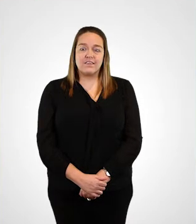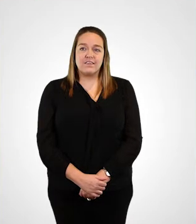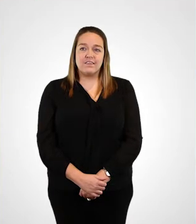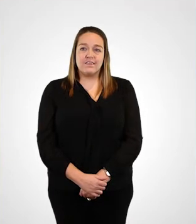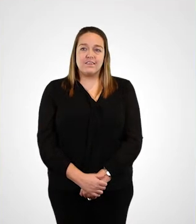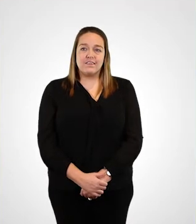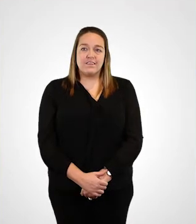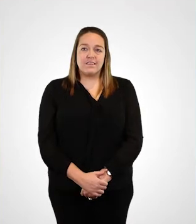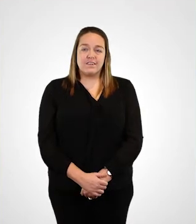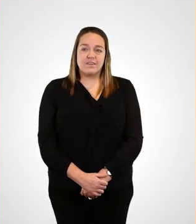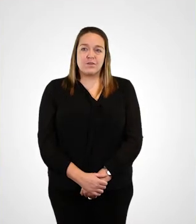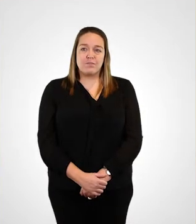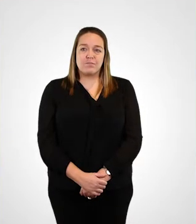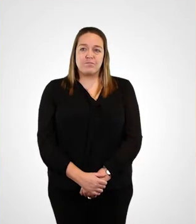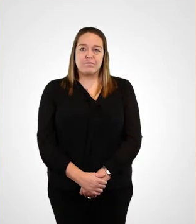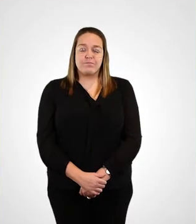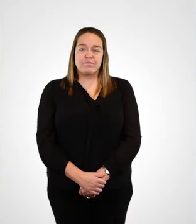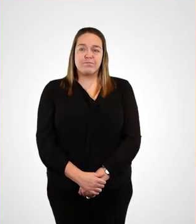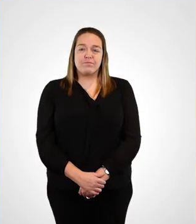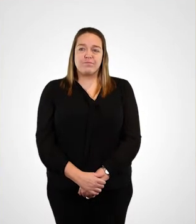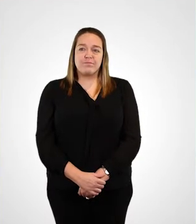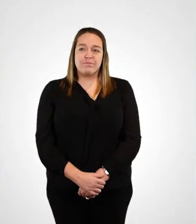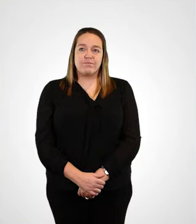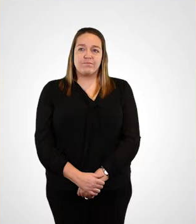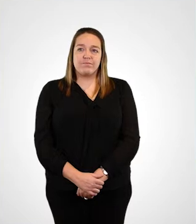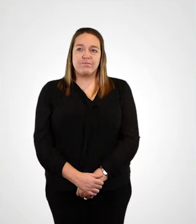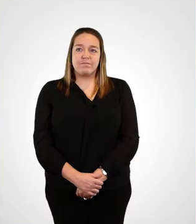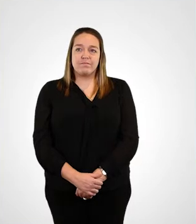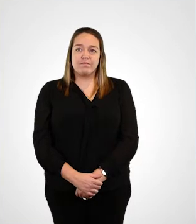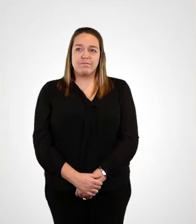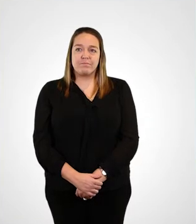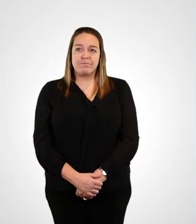I'm wearing the hearing aid and cochlear.